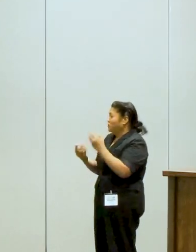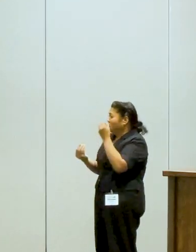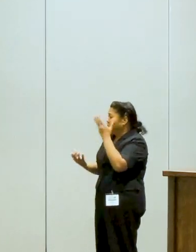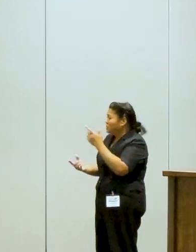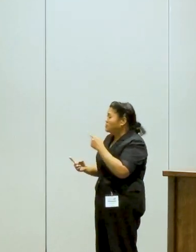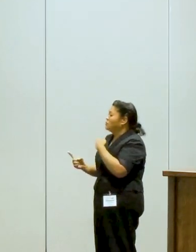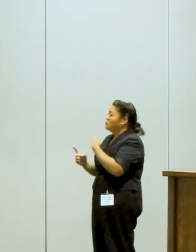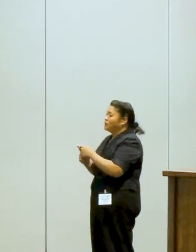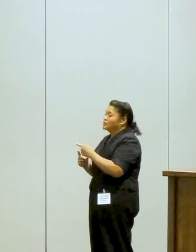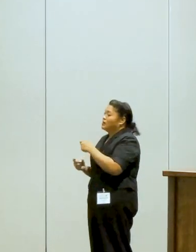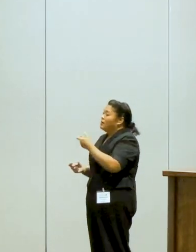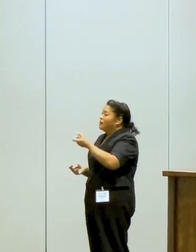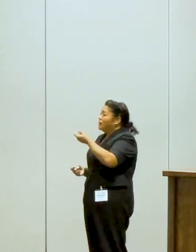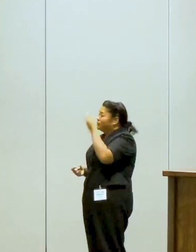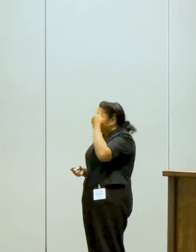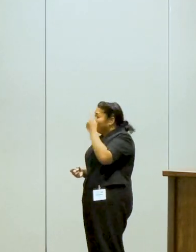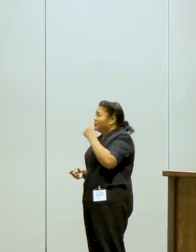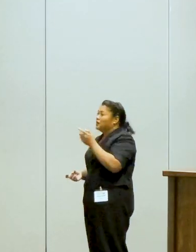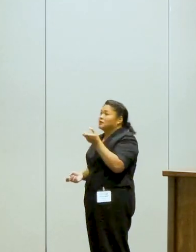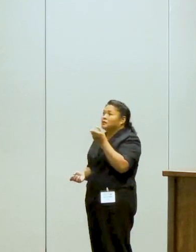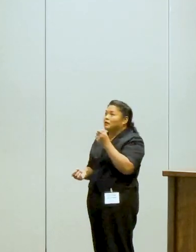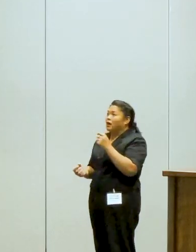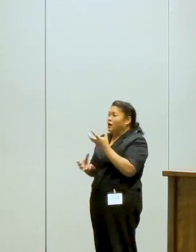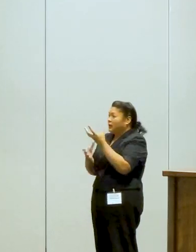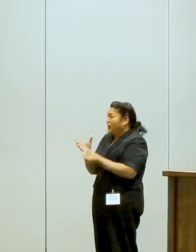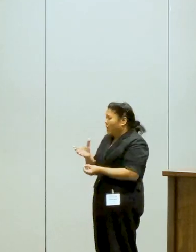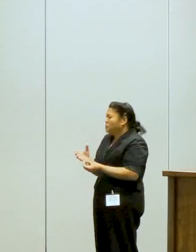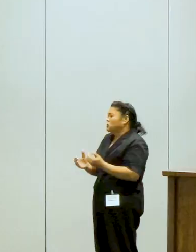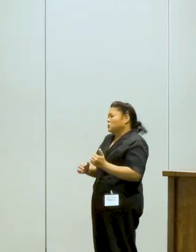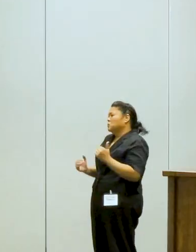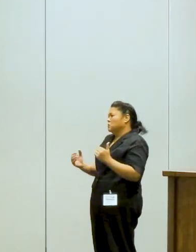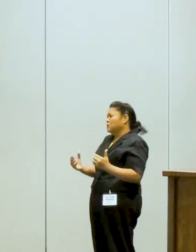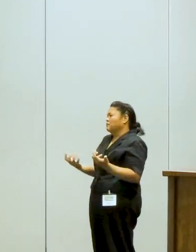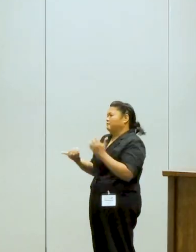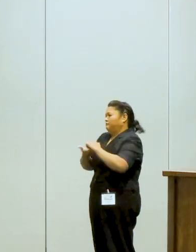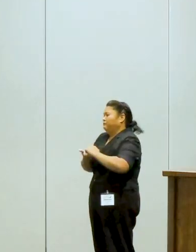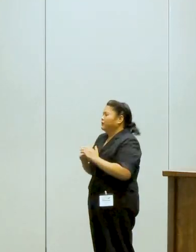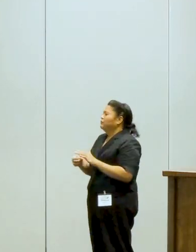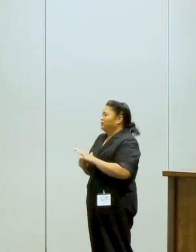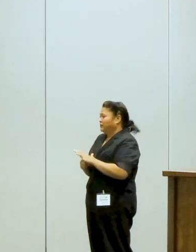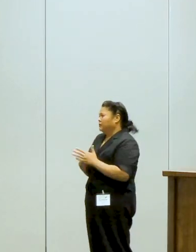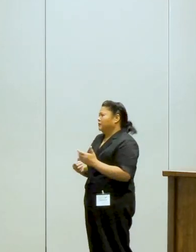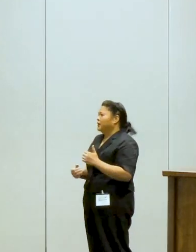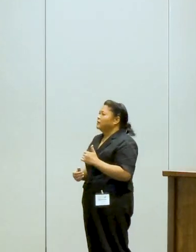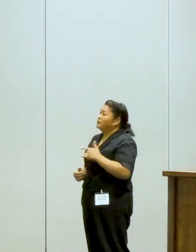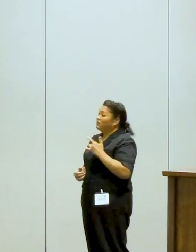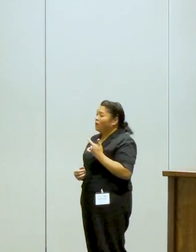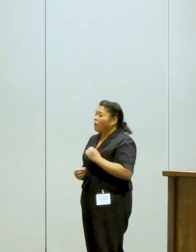comprehension gaps. It also enhances their classroom participation, because they may feel more confident having taken